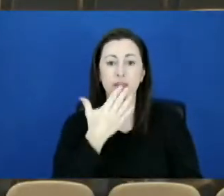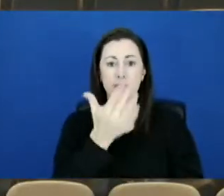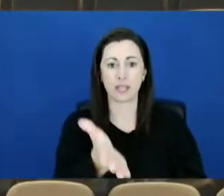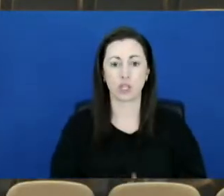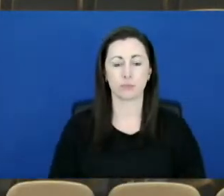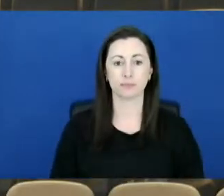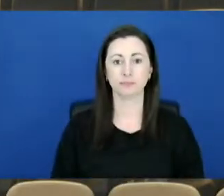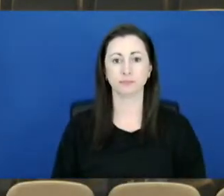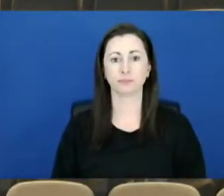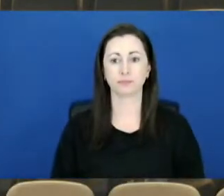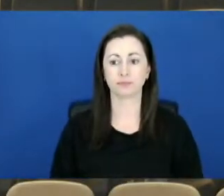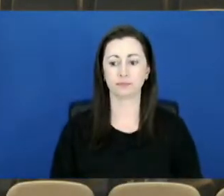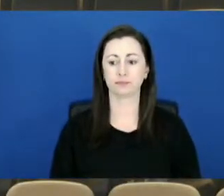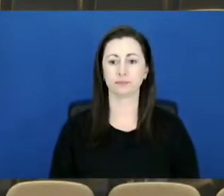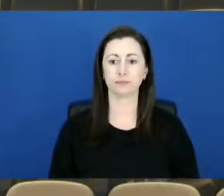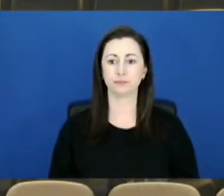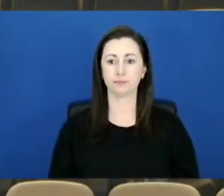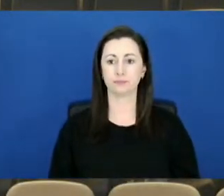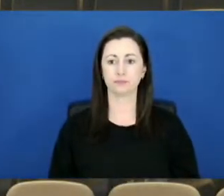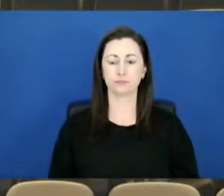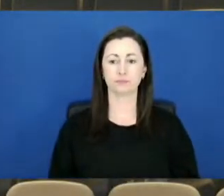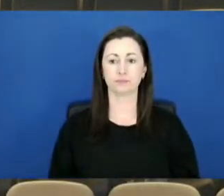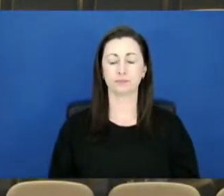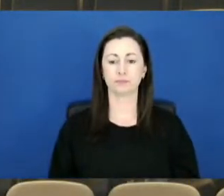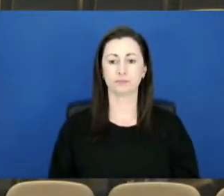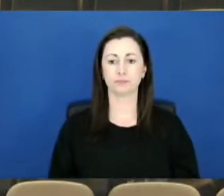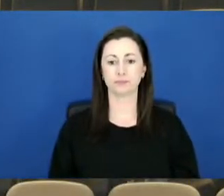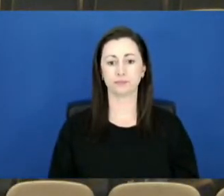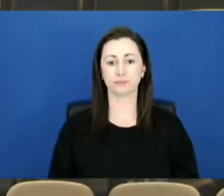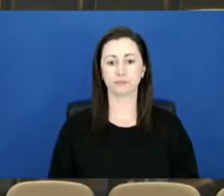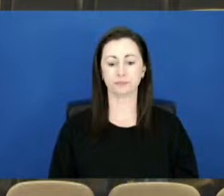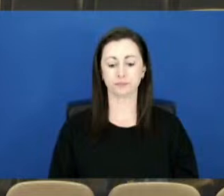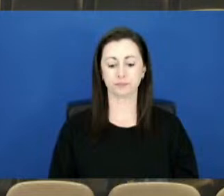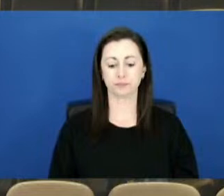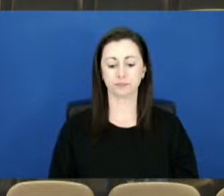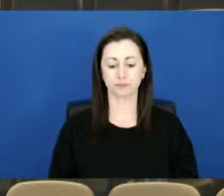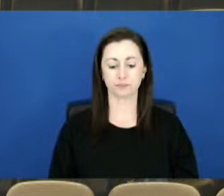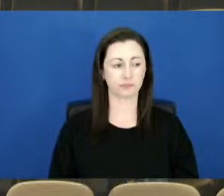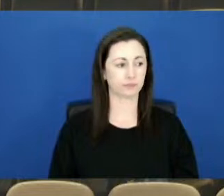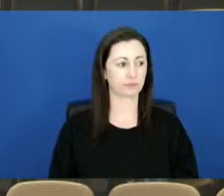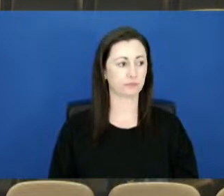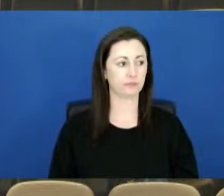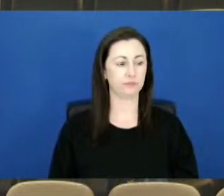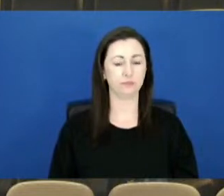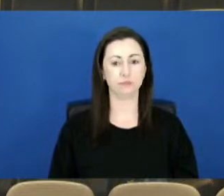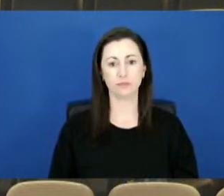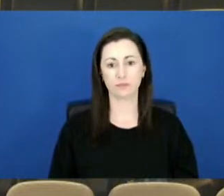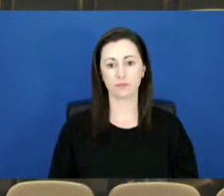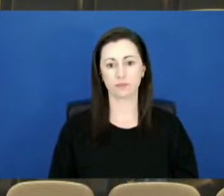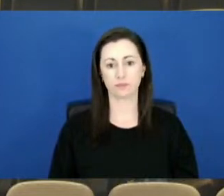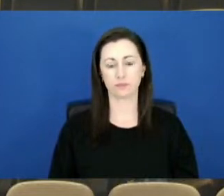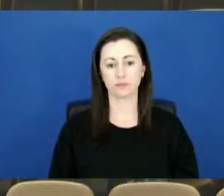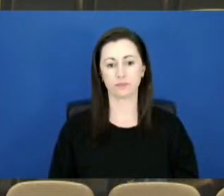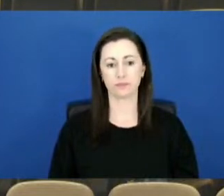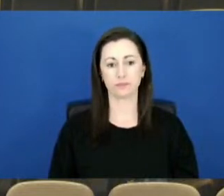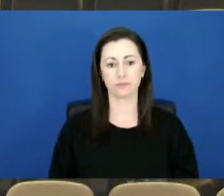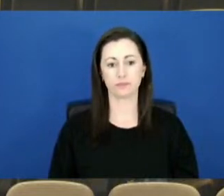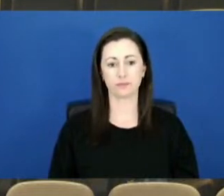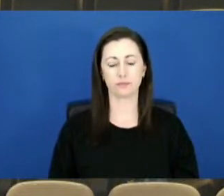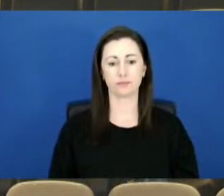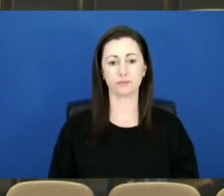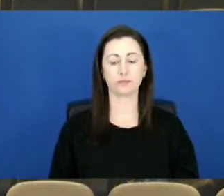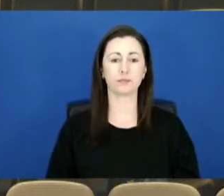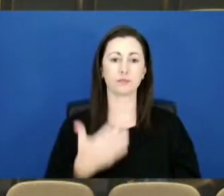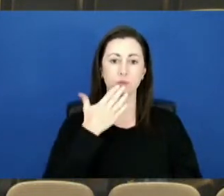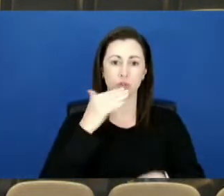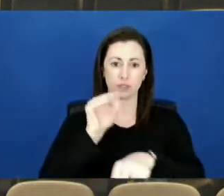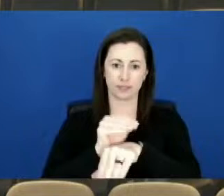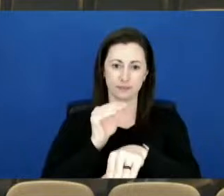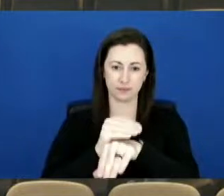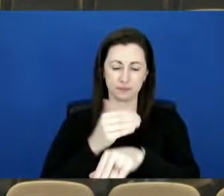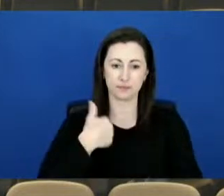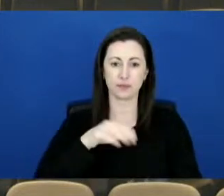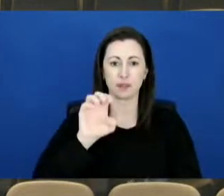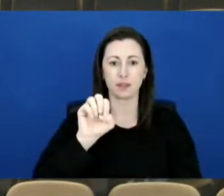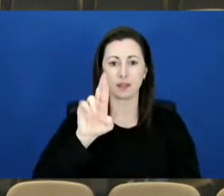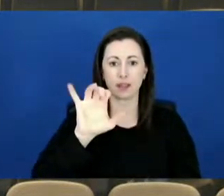TREATMENT THEY NEED AND DESERVE.